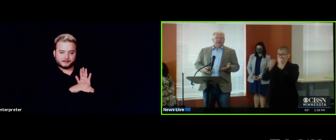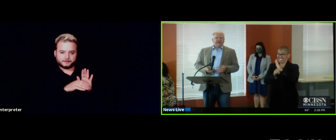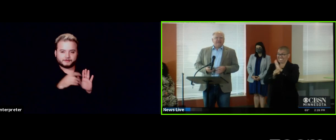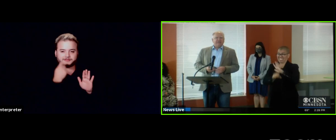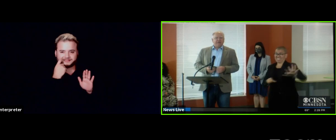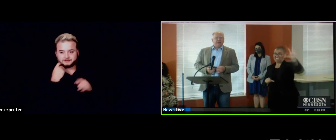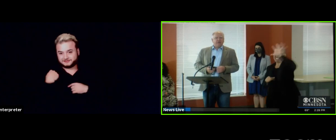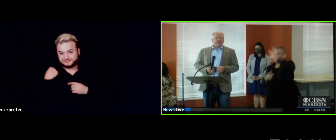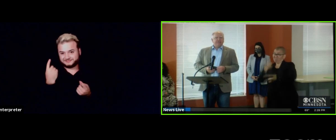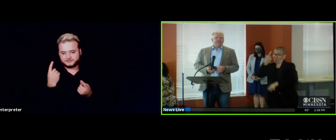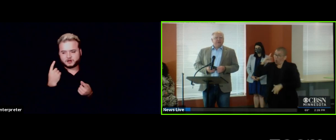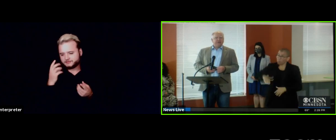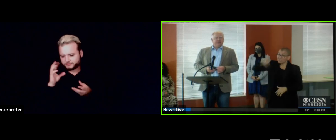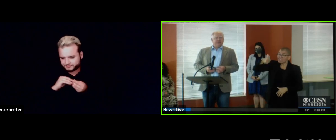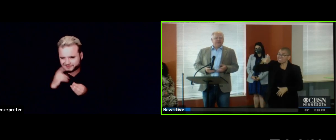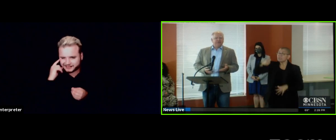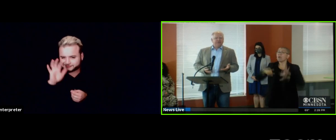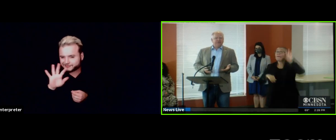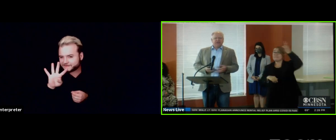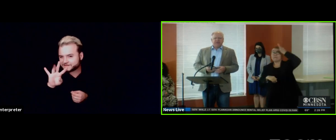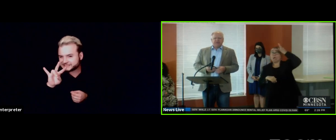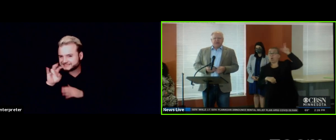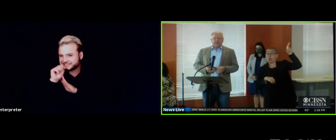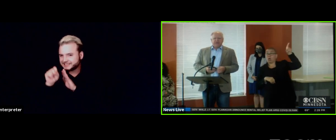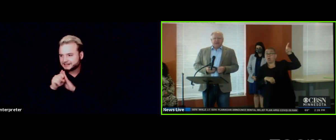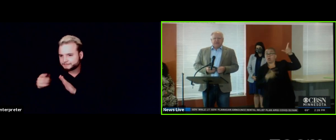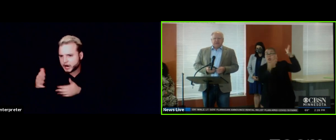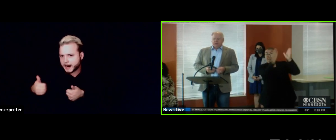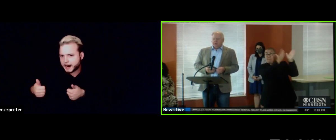lack of a federal cohesive strategy, you see a 50-state strategy, and I think New York,